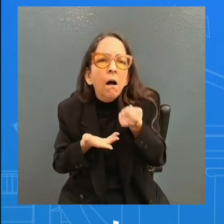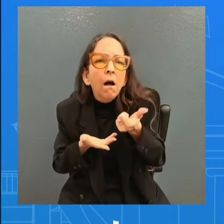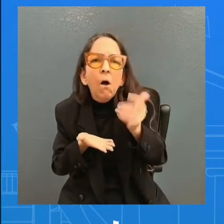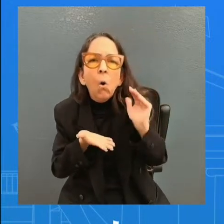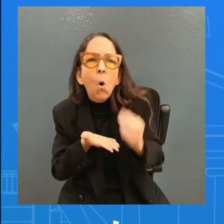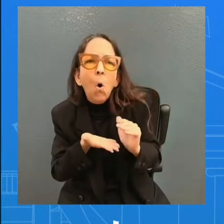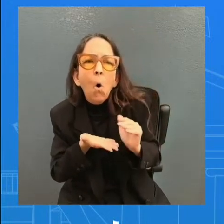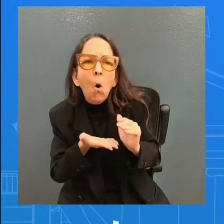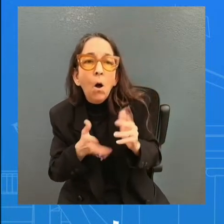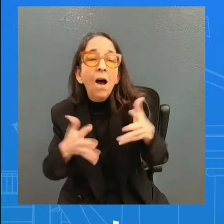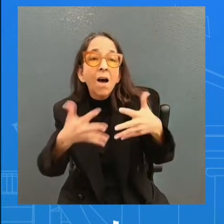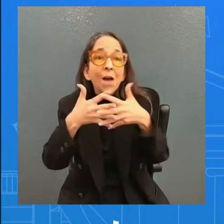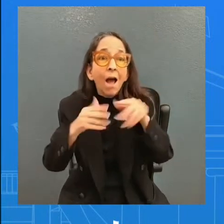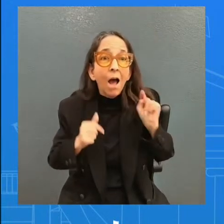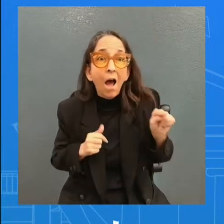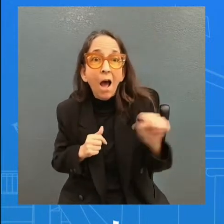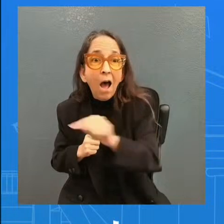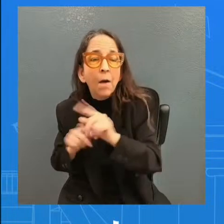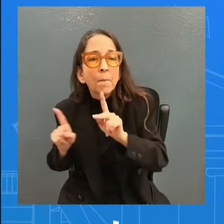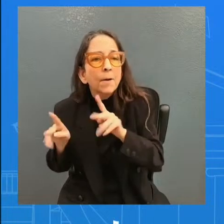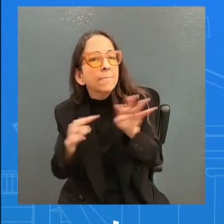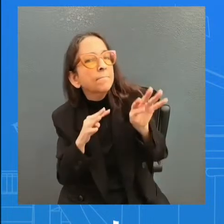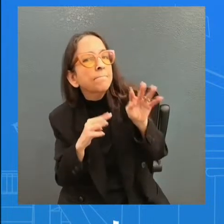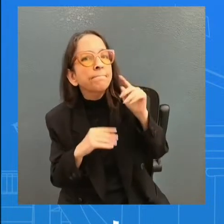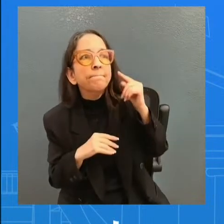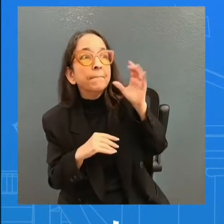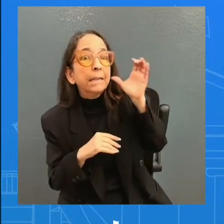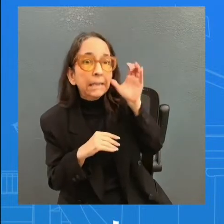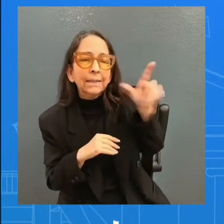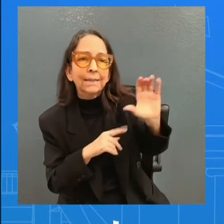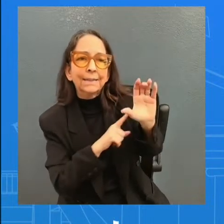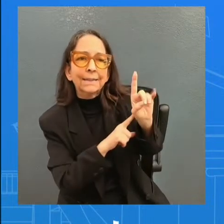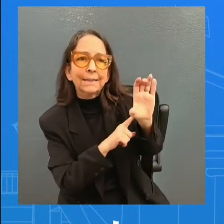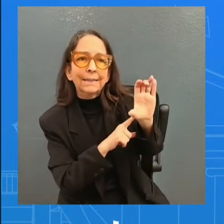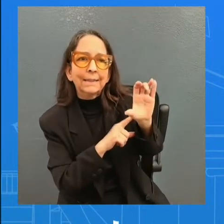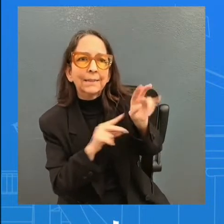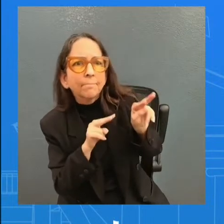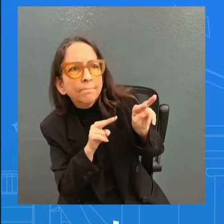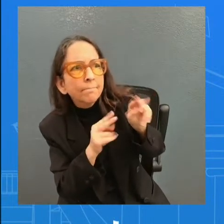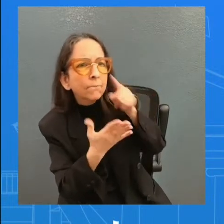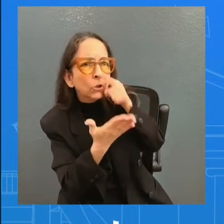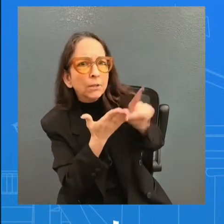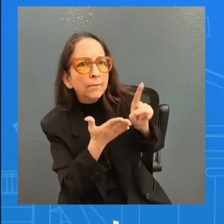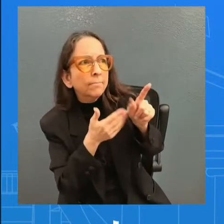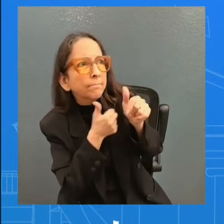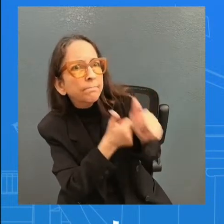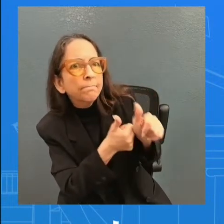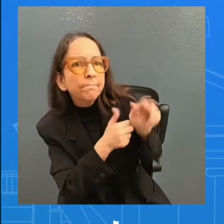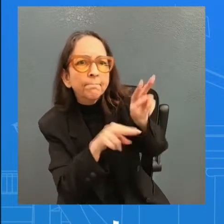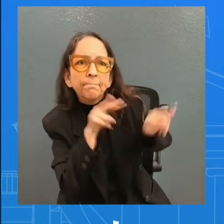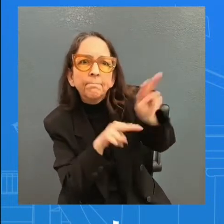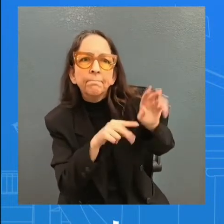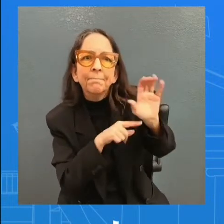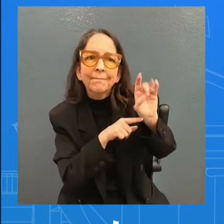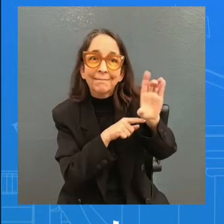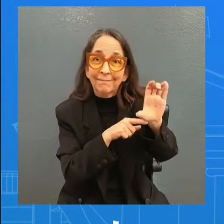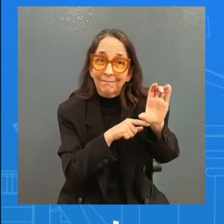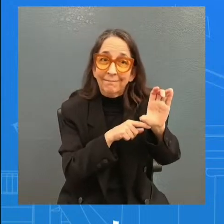and they certainly need to continue to do so. And we want to make sure, obviously, the nation’s food -- food supply remains safe.